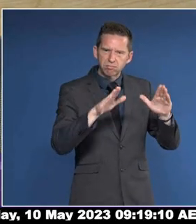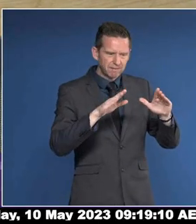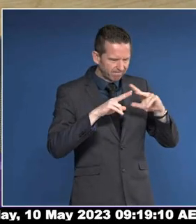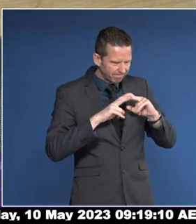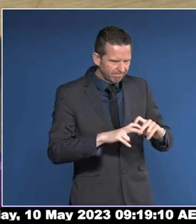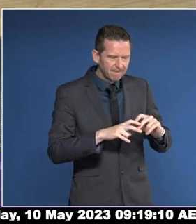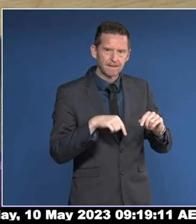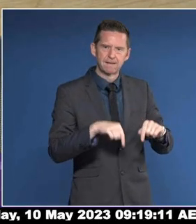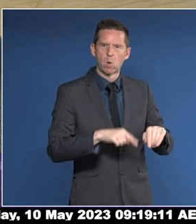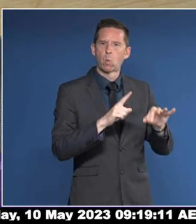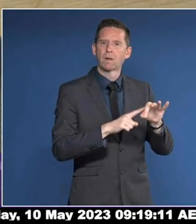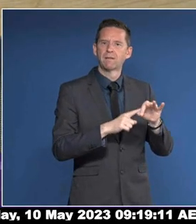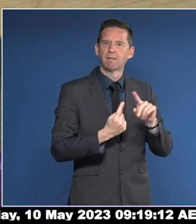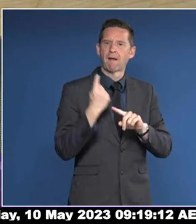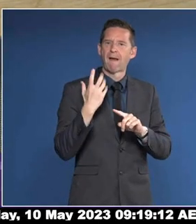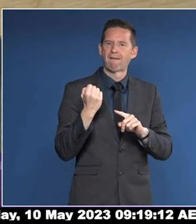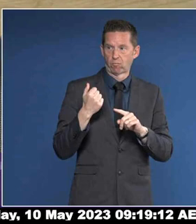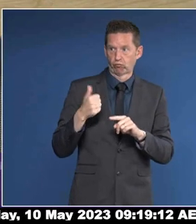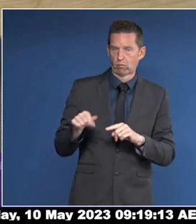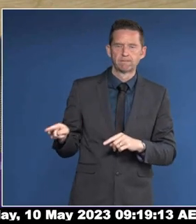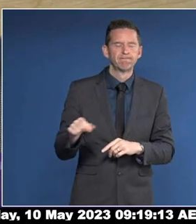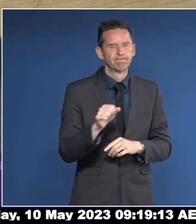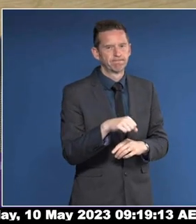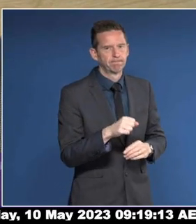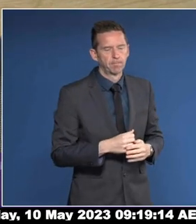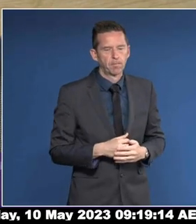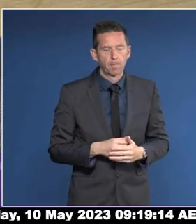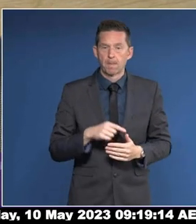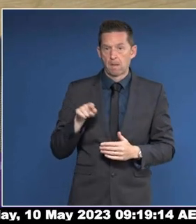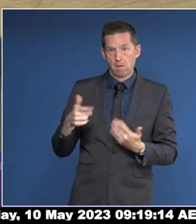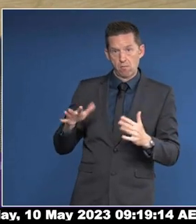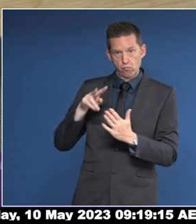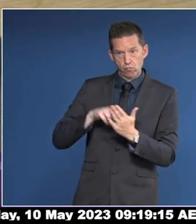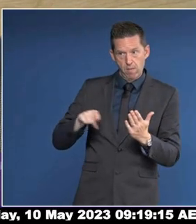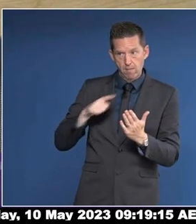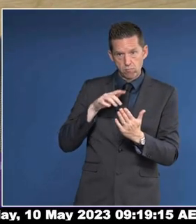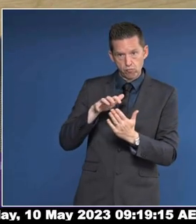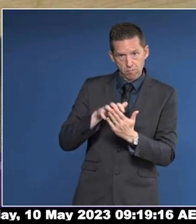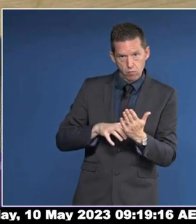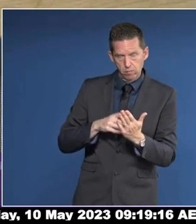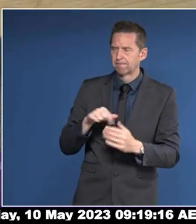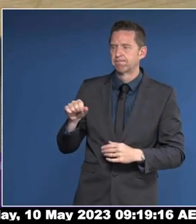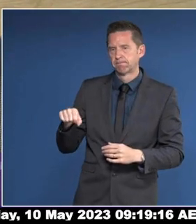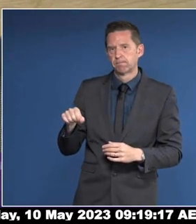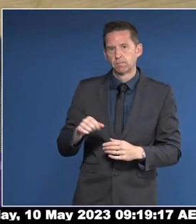And you've read the report. Yes, I have. MS EASTMAN: And tell me if you disagree with any of the